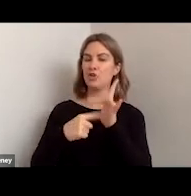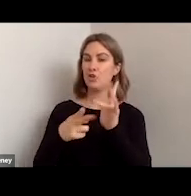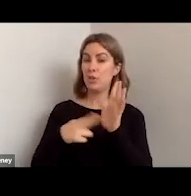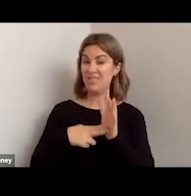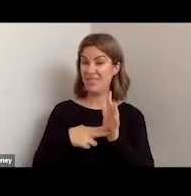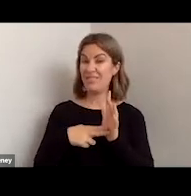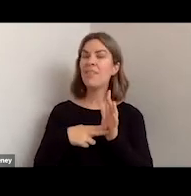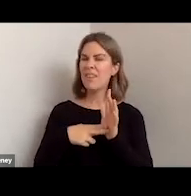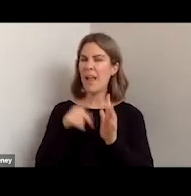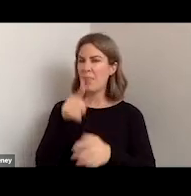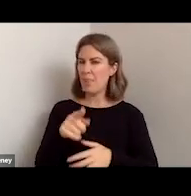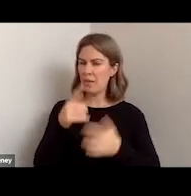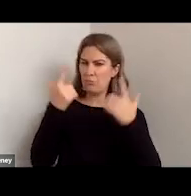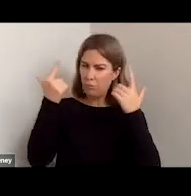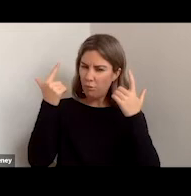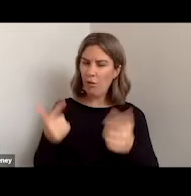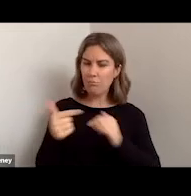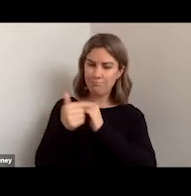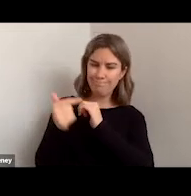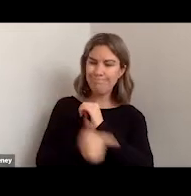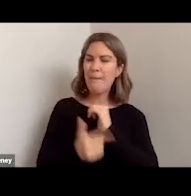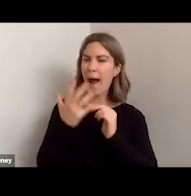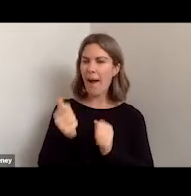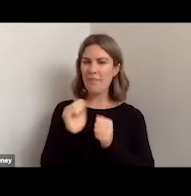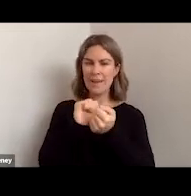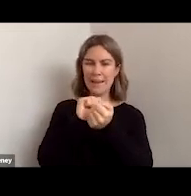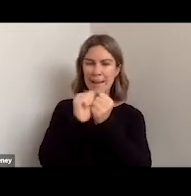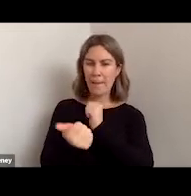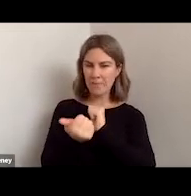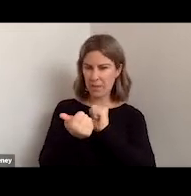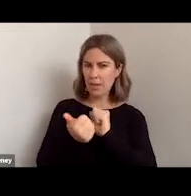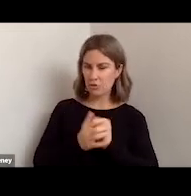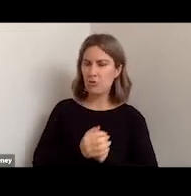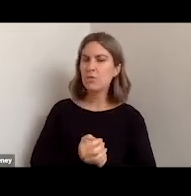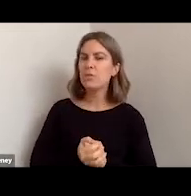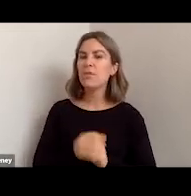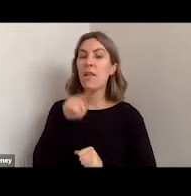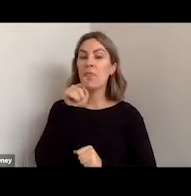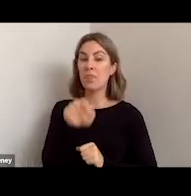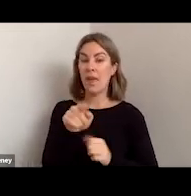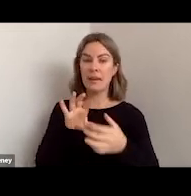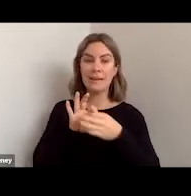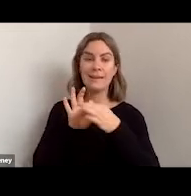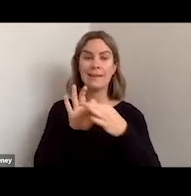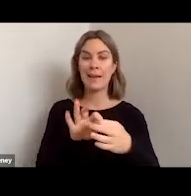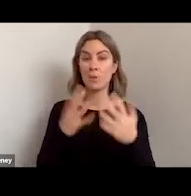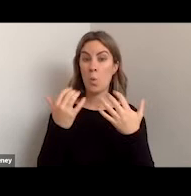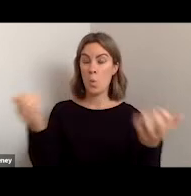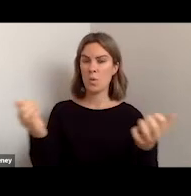have a whole lot of gamefication key points which can move the user through different types of journey.